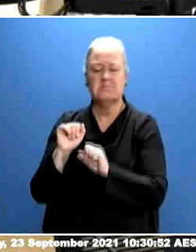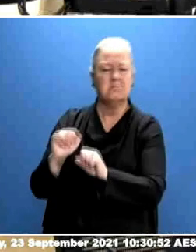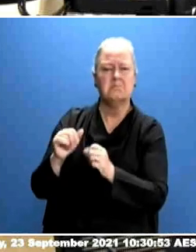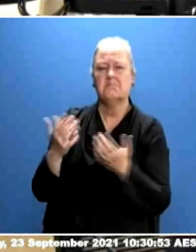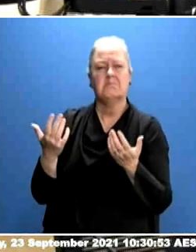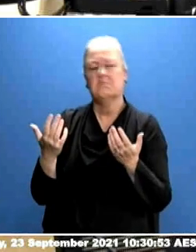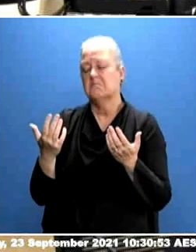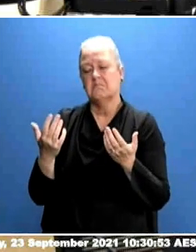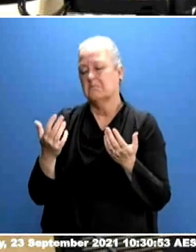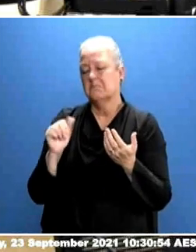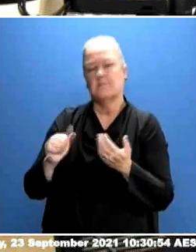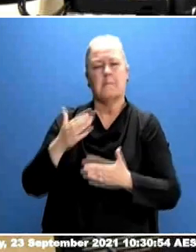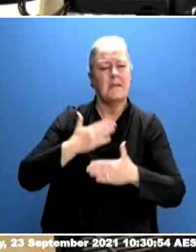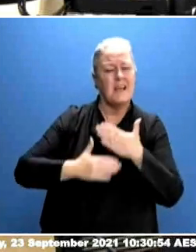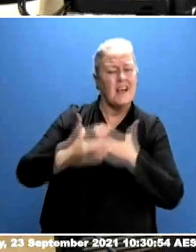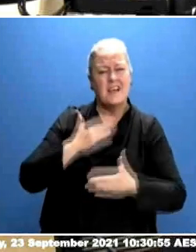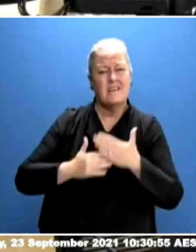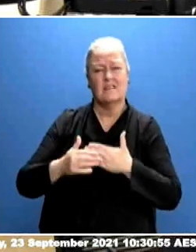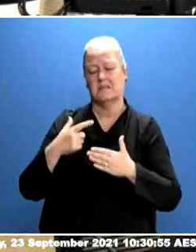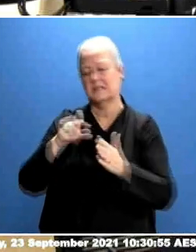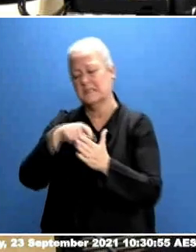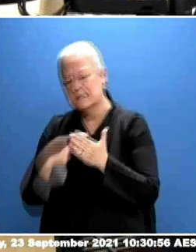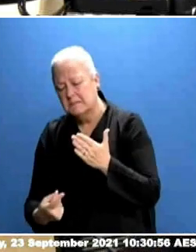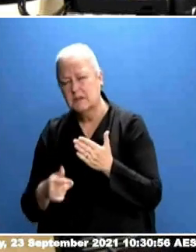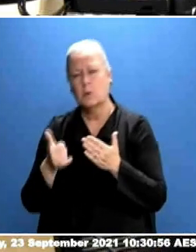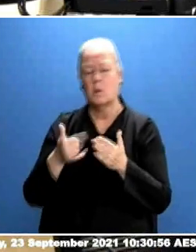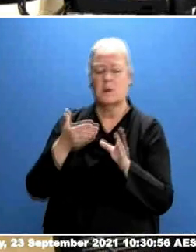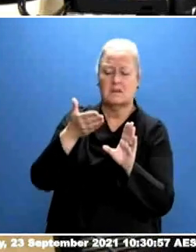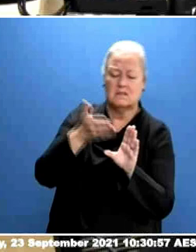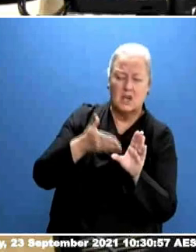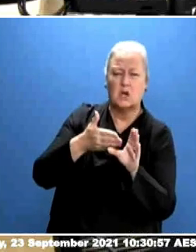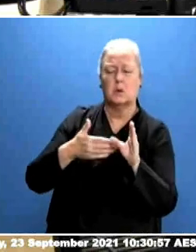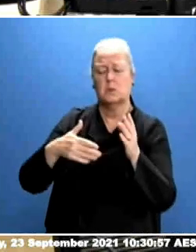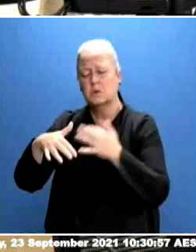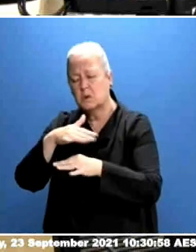a disability, a psychosocial disability, those things are not addressed